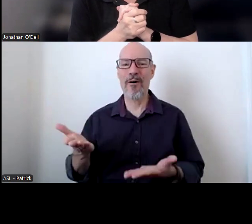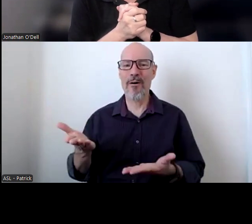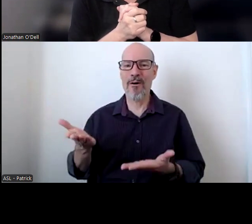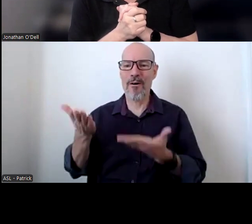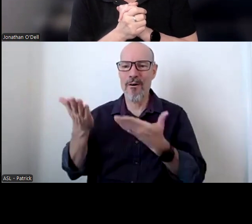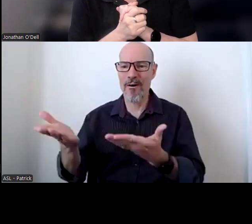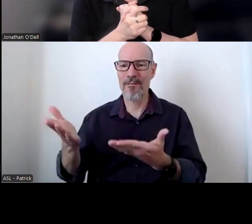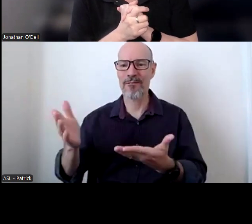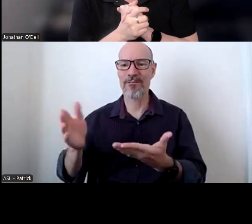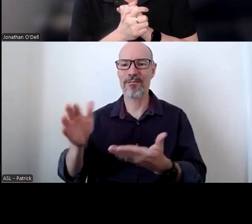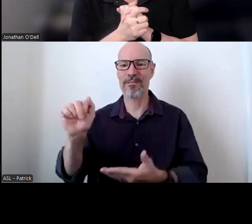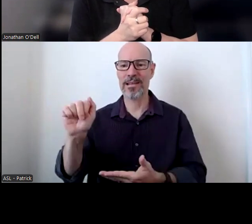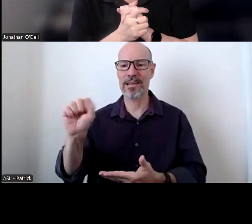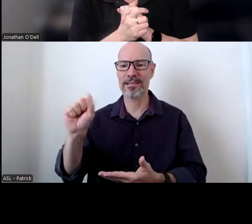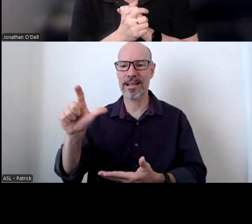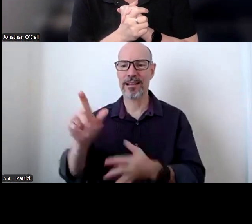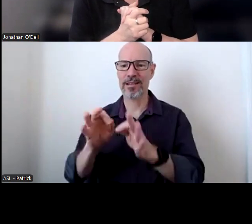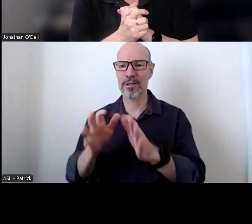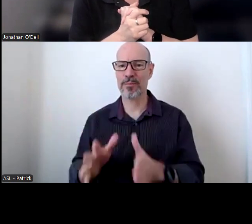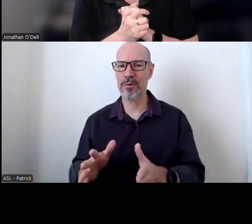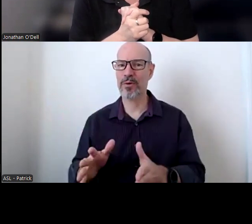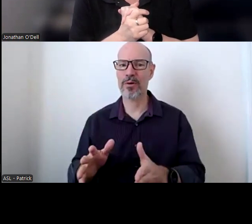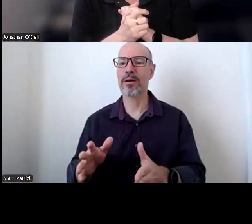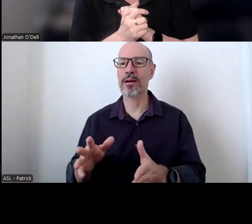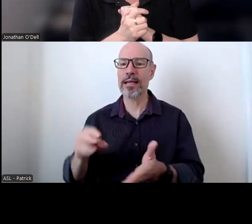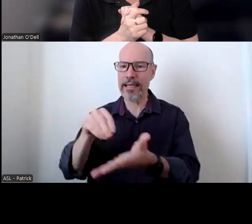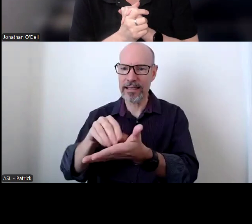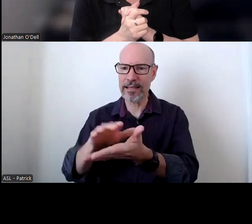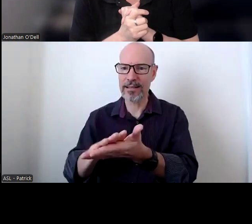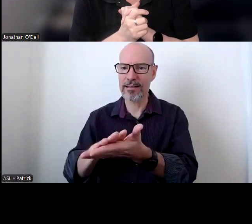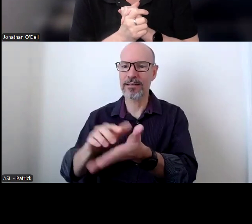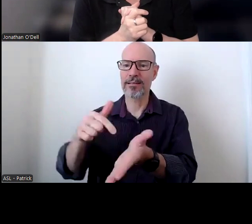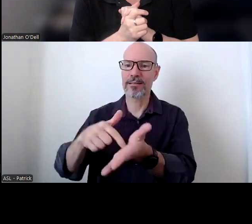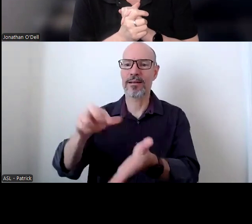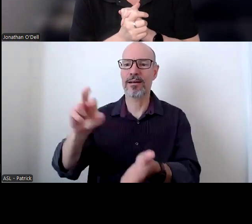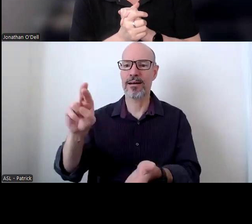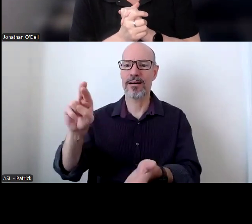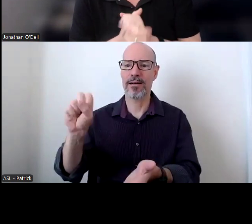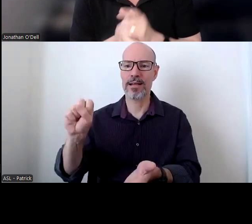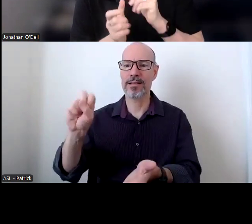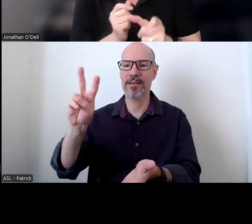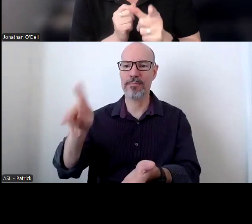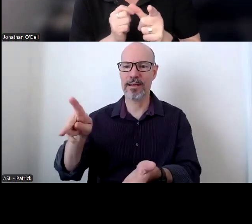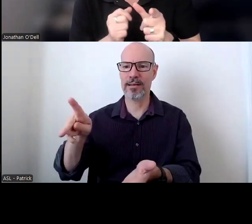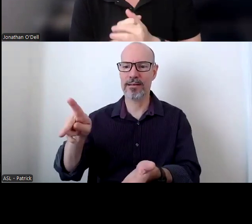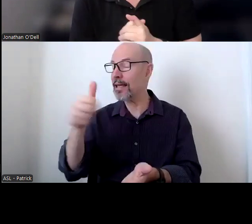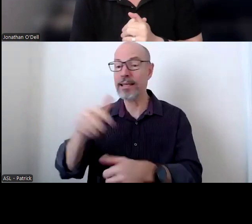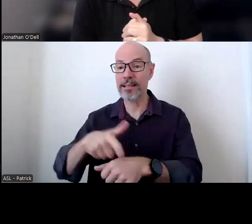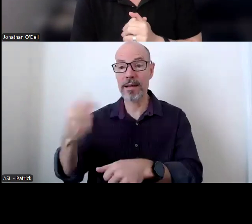You always offer American Sign Language interpreters as RSVP options publicizing upcoming